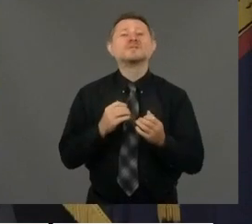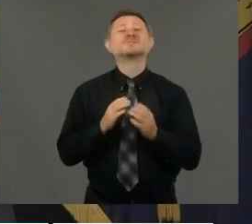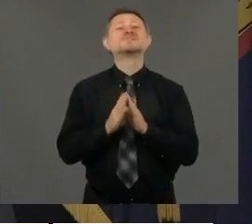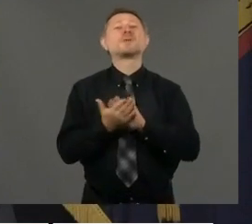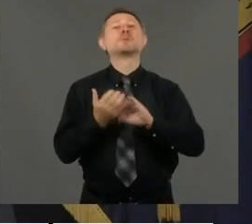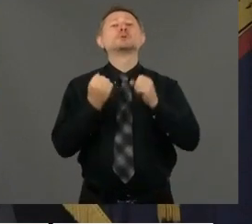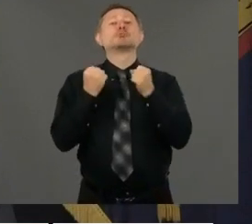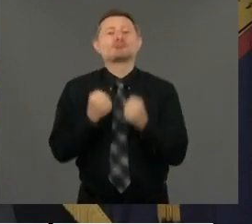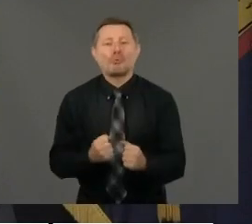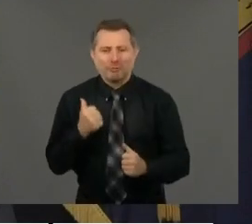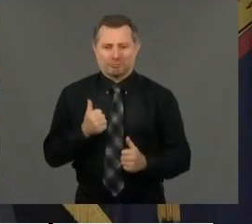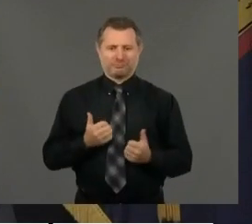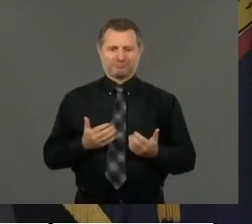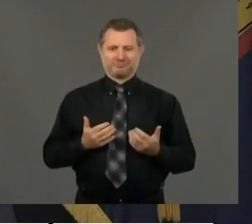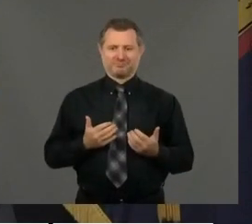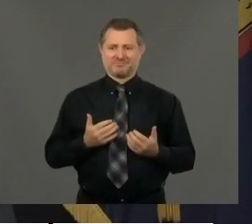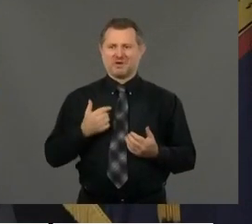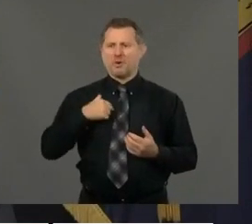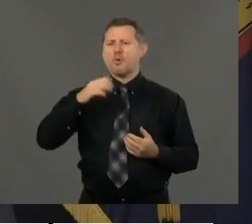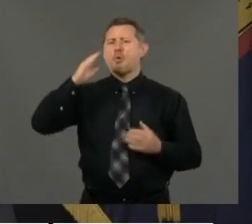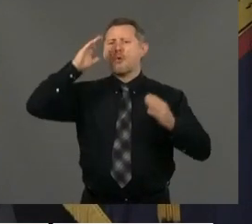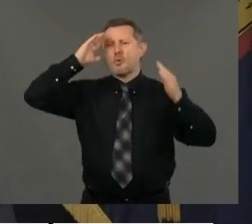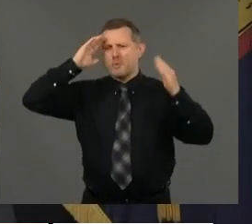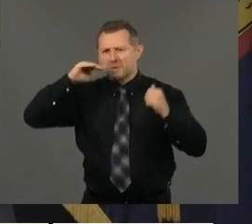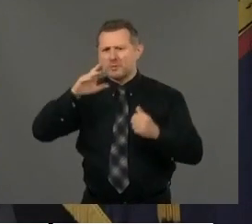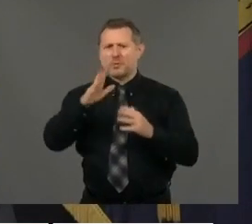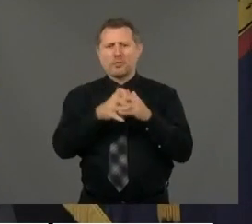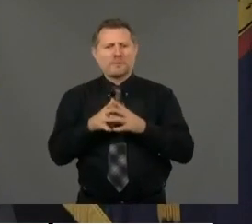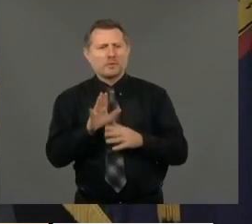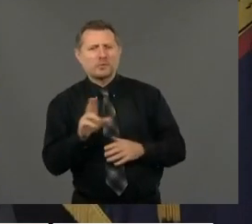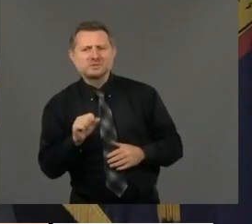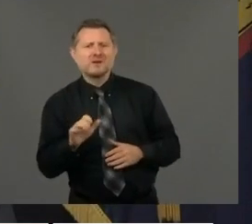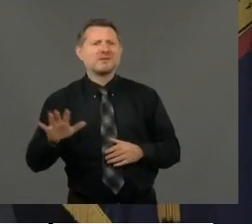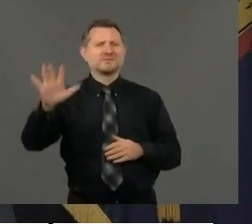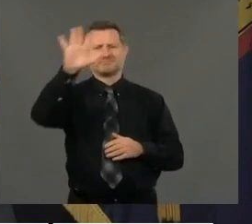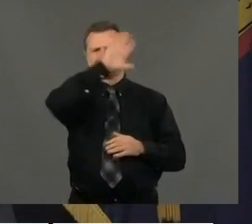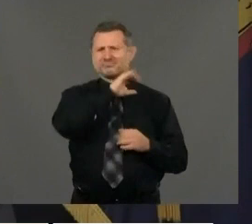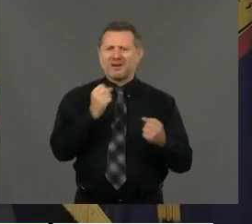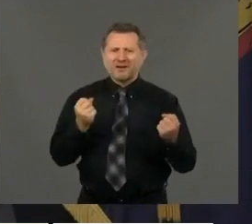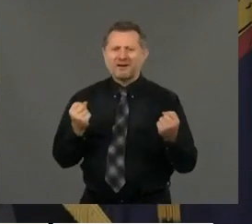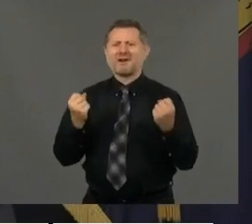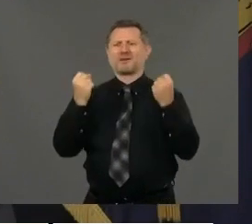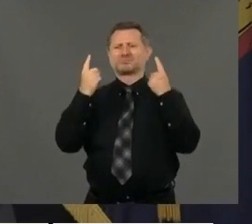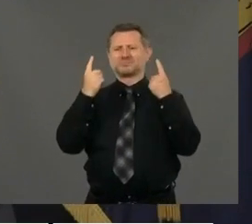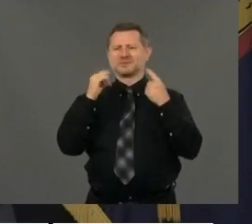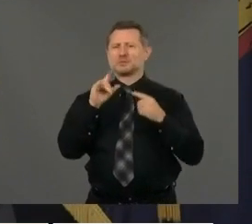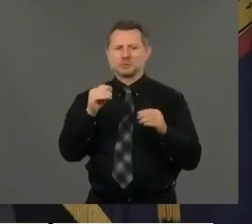AS A SOCIETY, ON THE THEORY THAT THAT WHICH DOESN'T KILL YOU MAKES YOU STRONGER. I JUST HOPE WE NEVER HAVE TO GO